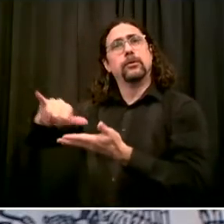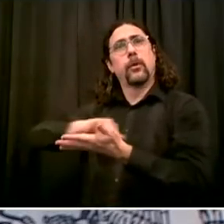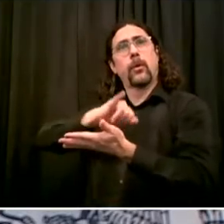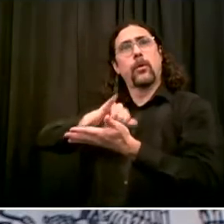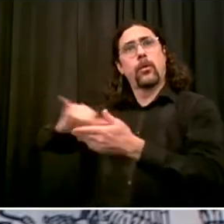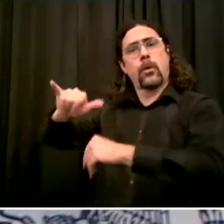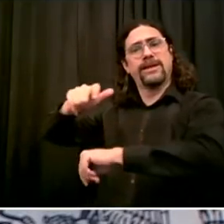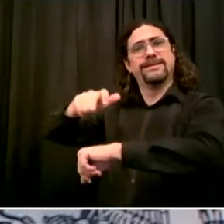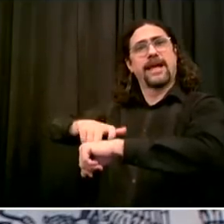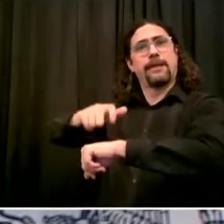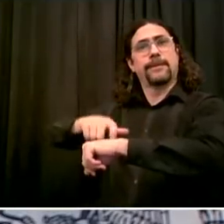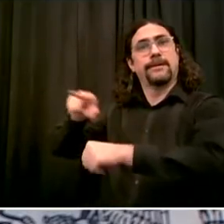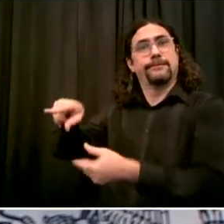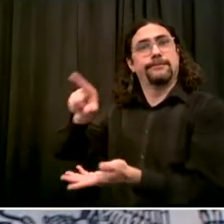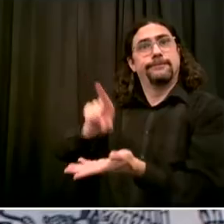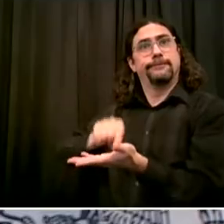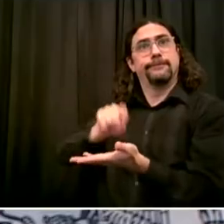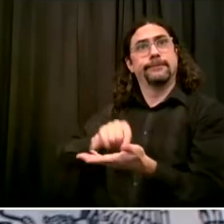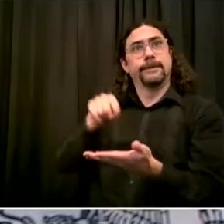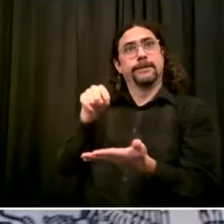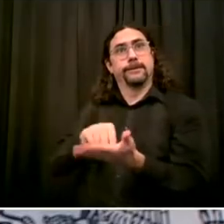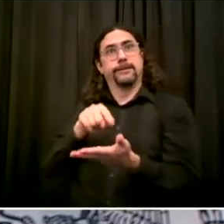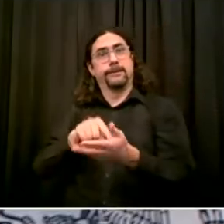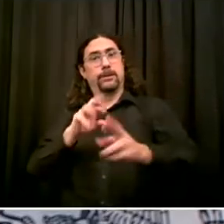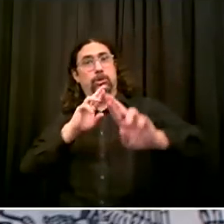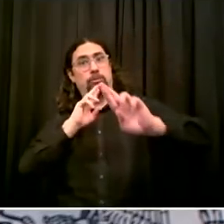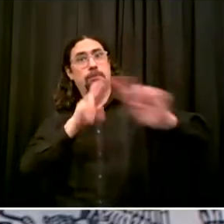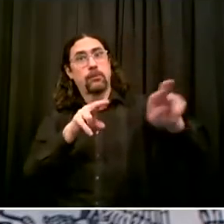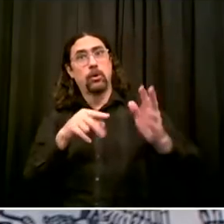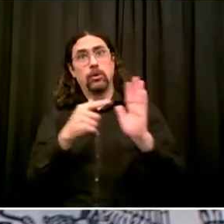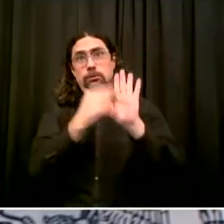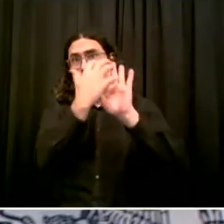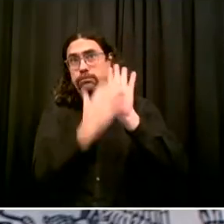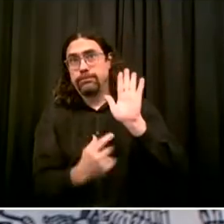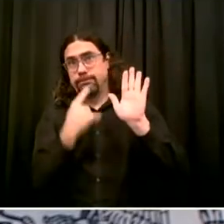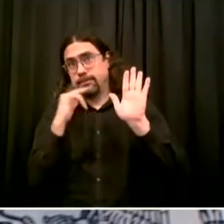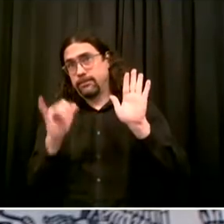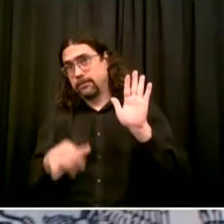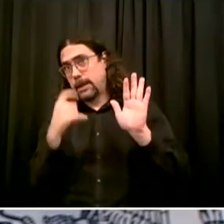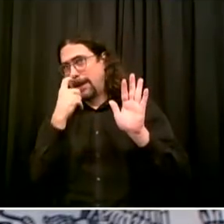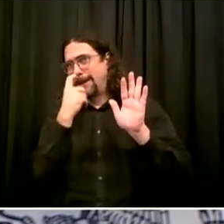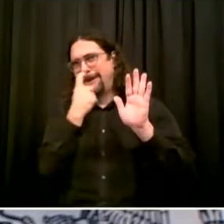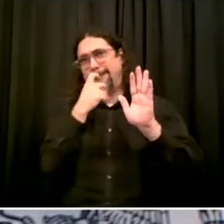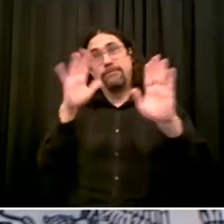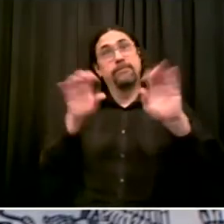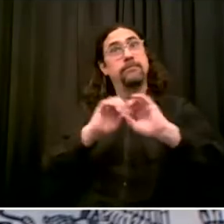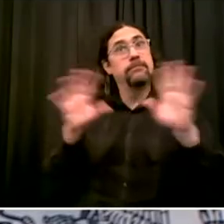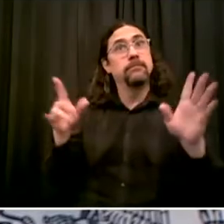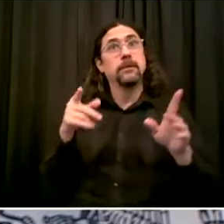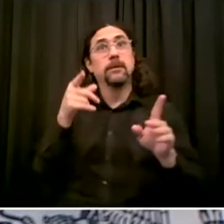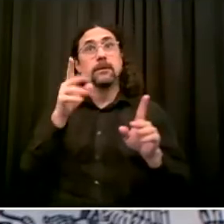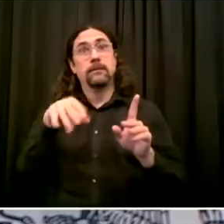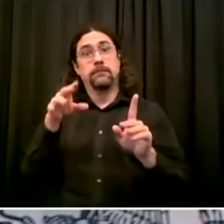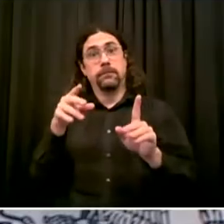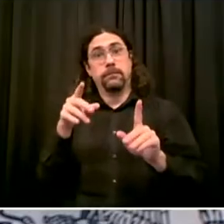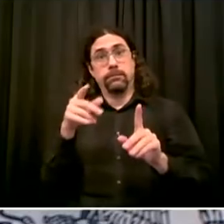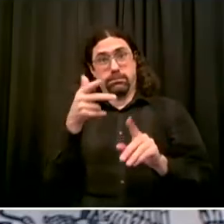OTHER OUTLETS IN THE LAST COUPLE OF DAYS. THERE IS NO